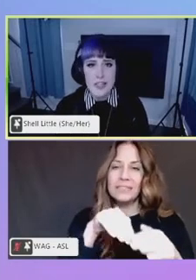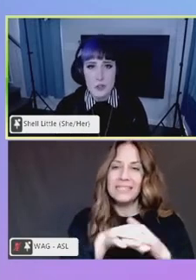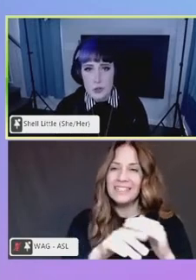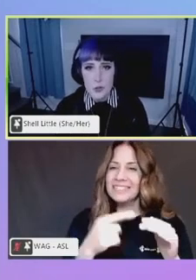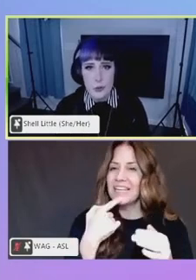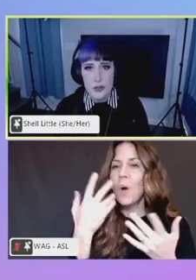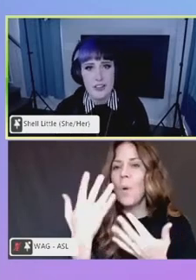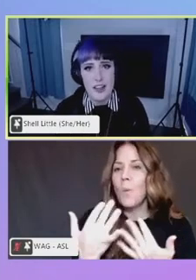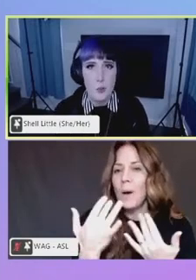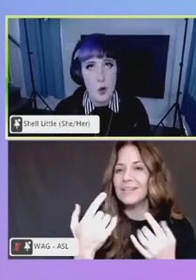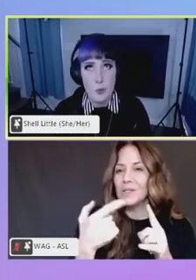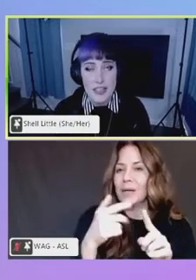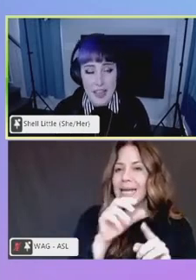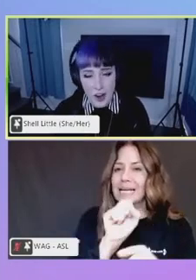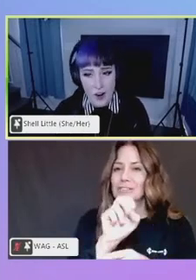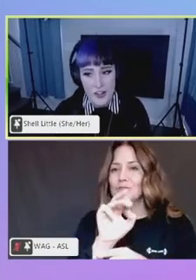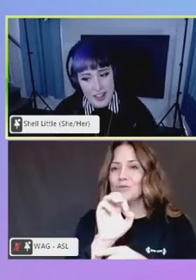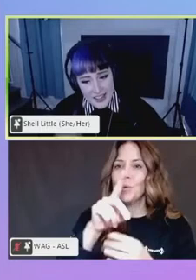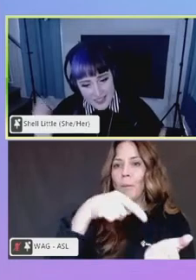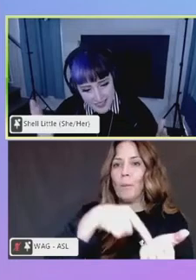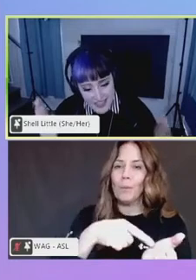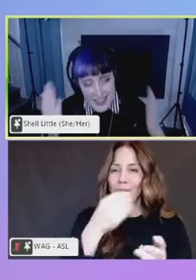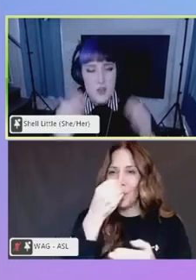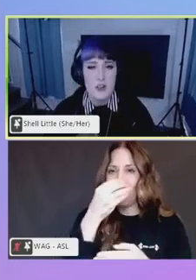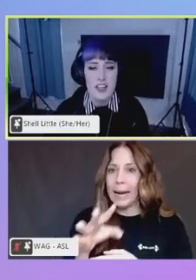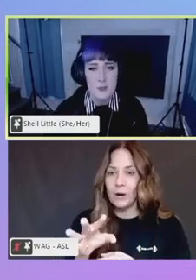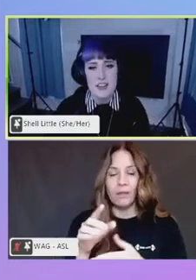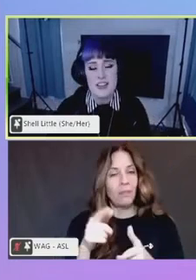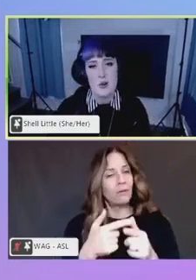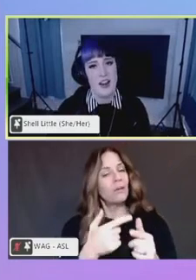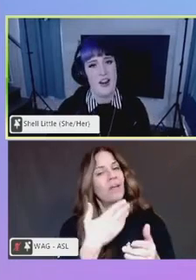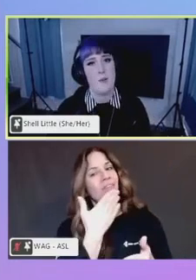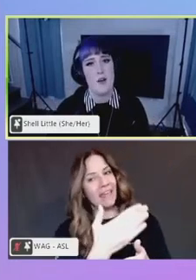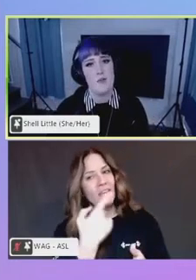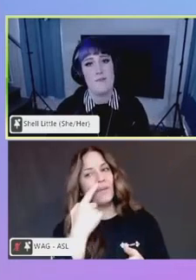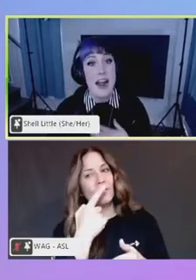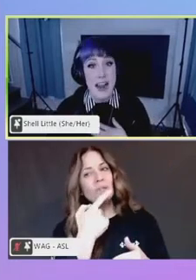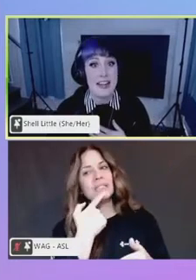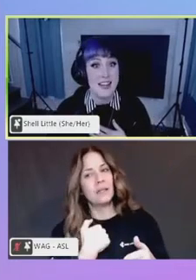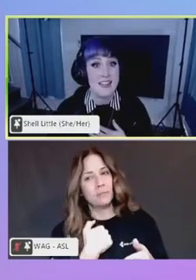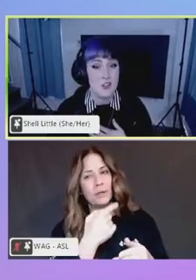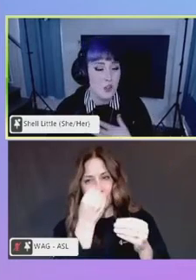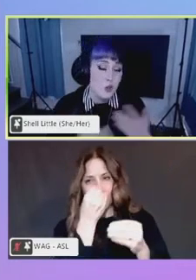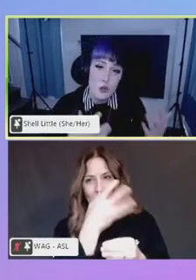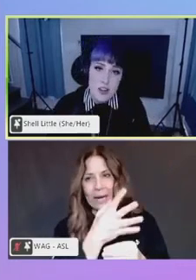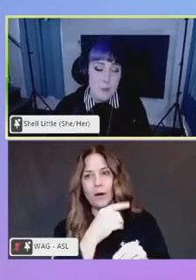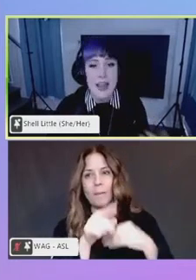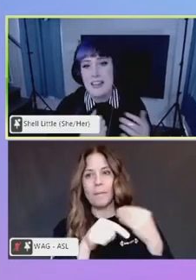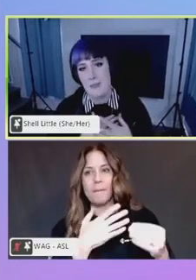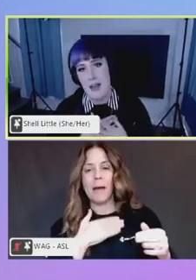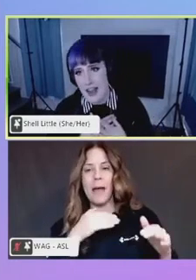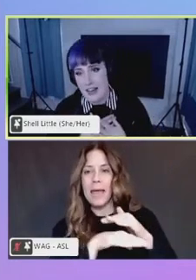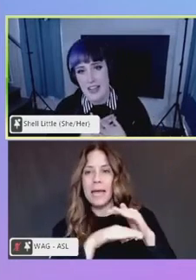you don't care about. I'm sure we have all been there for those of us who are Disabled. When someone is like, let's